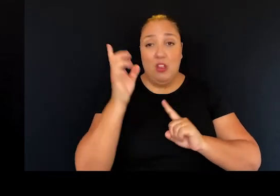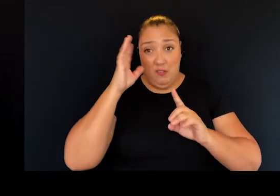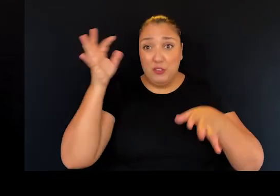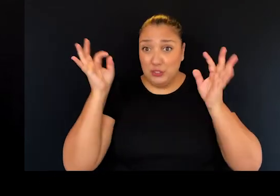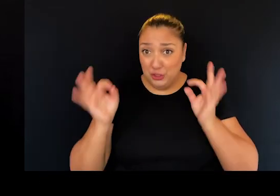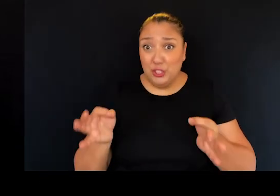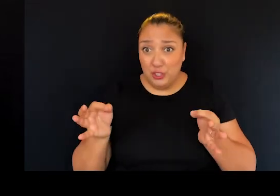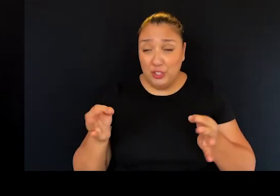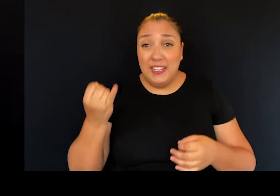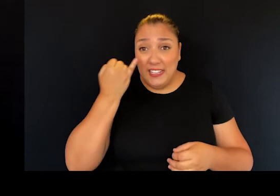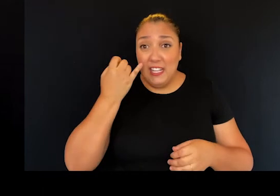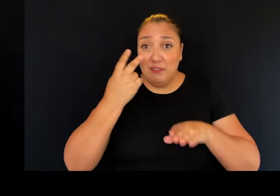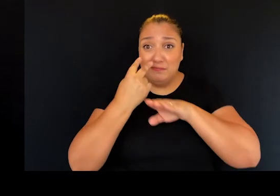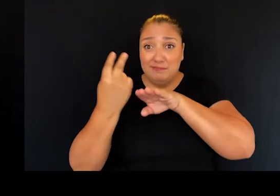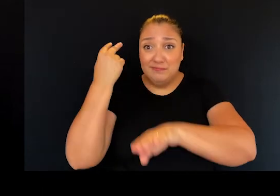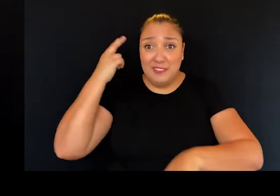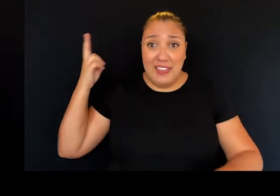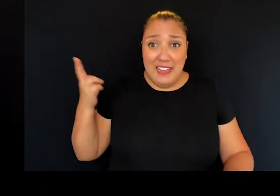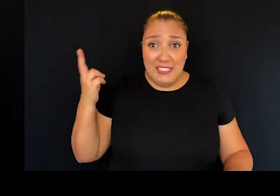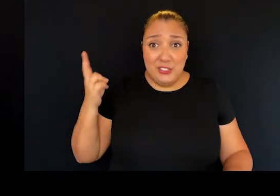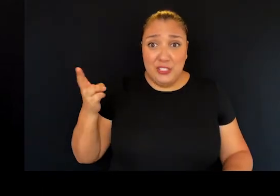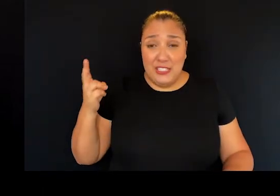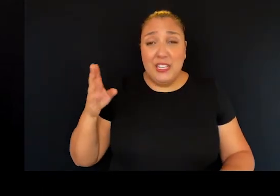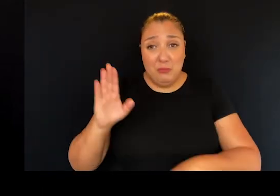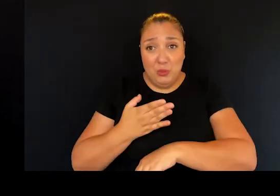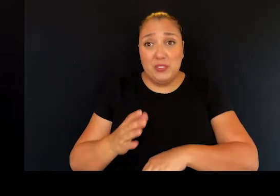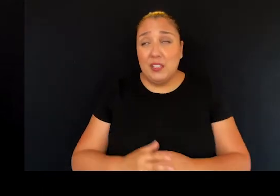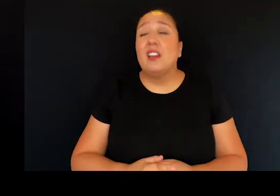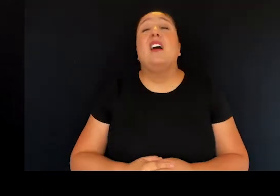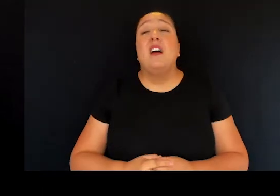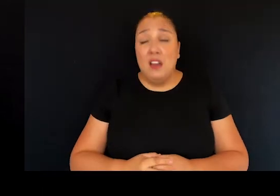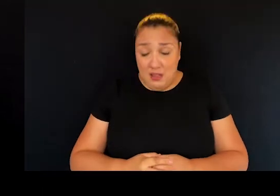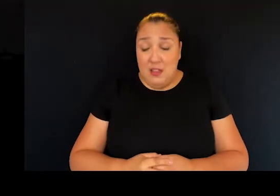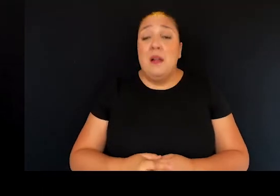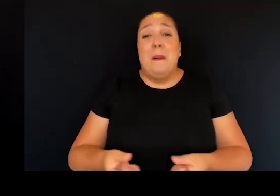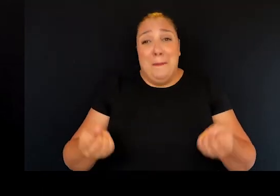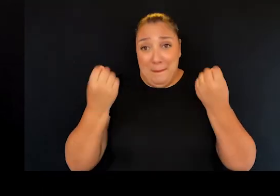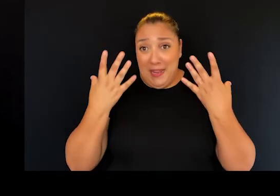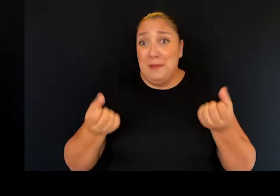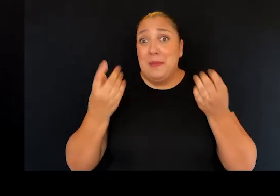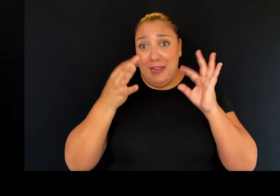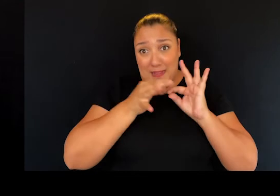we can see very clearly what other lyrics are certainly offensive,